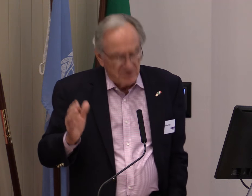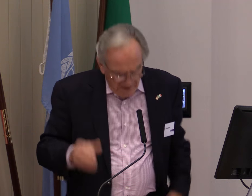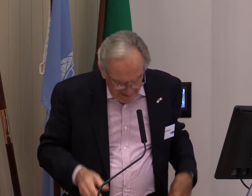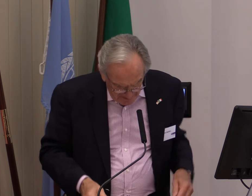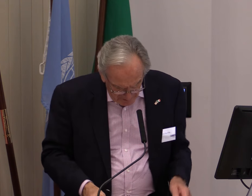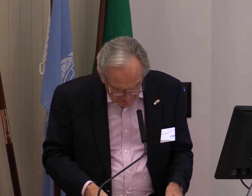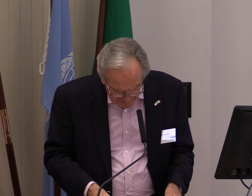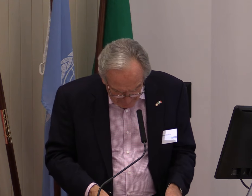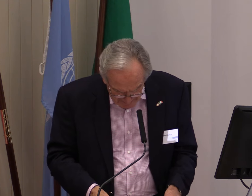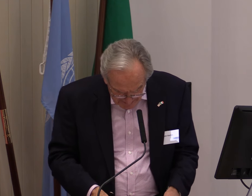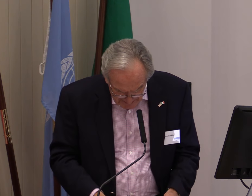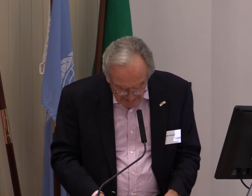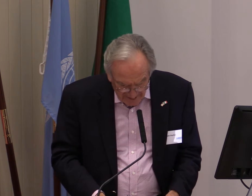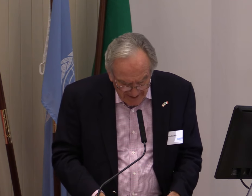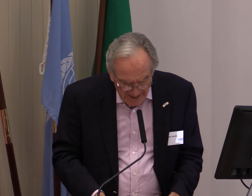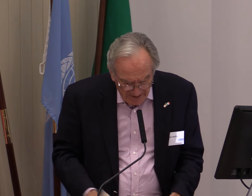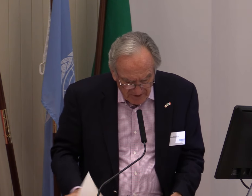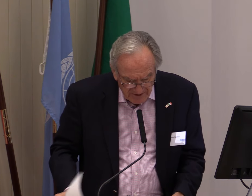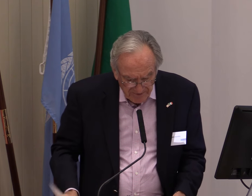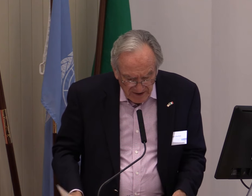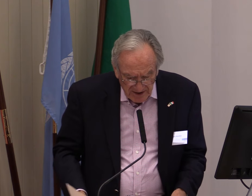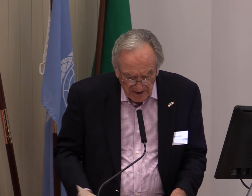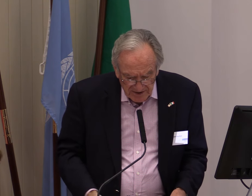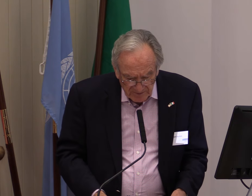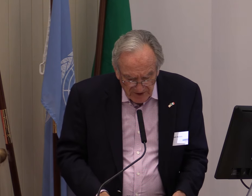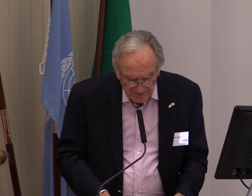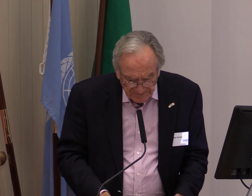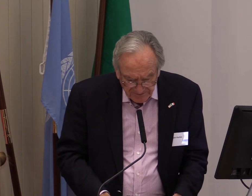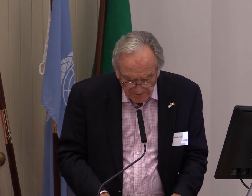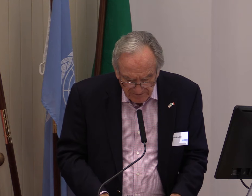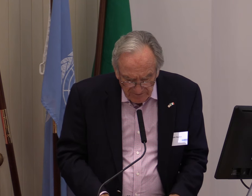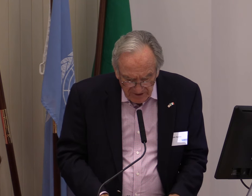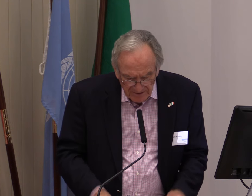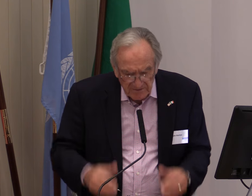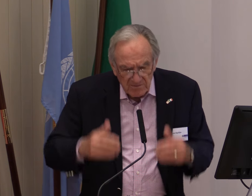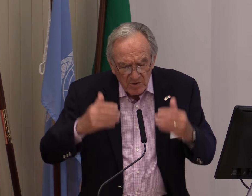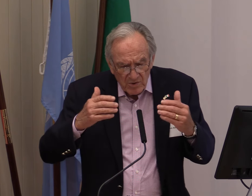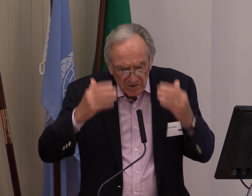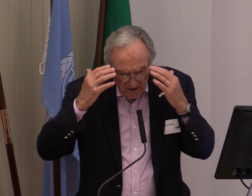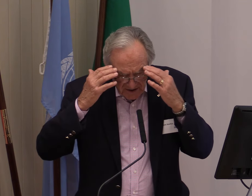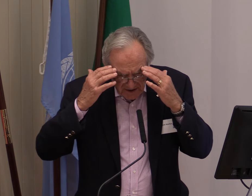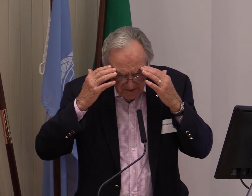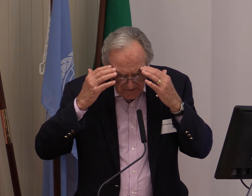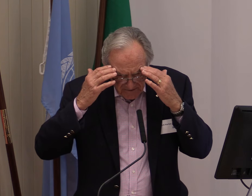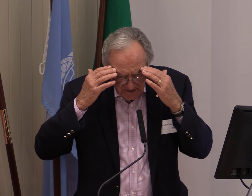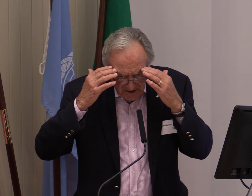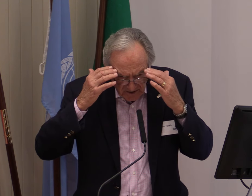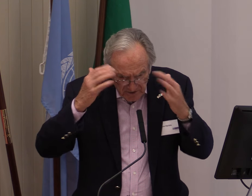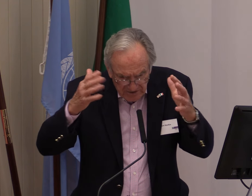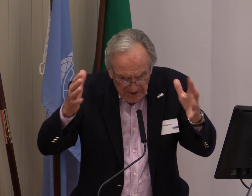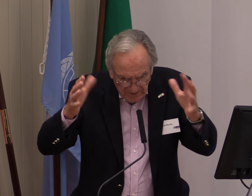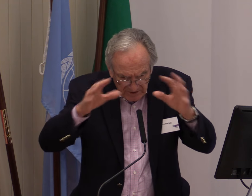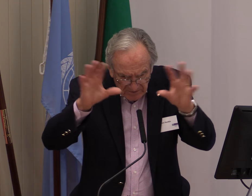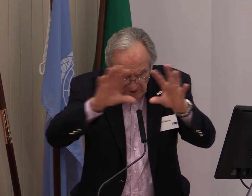So we had those kind of things that happened to bring more alert to people alert people